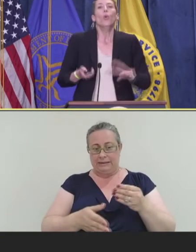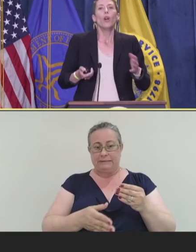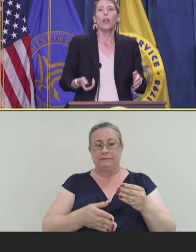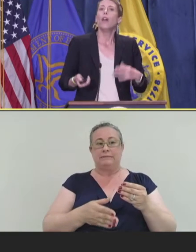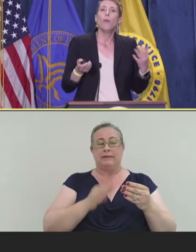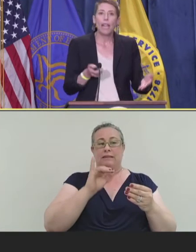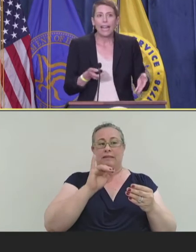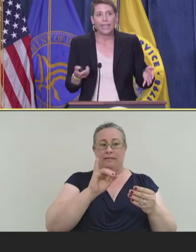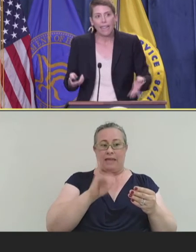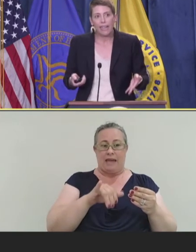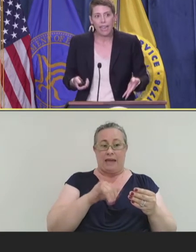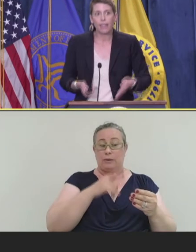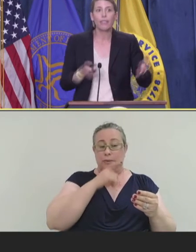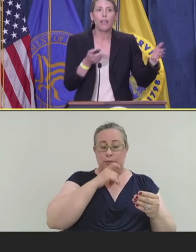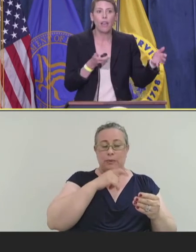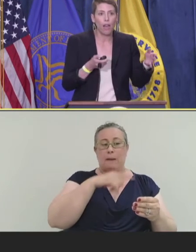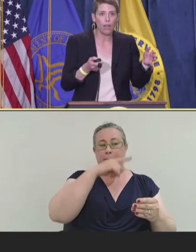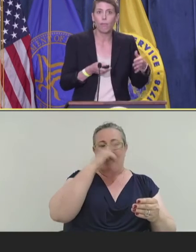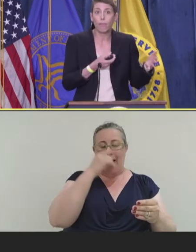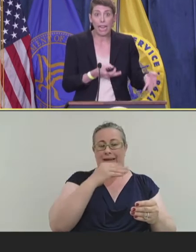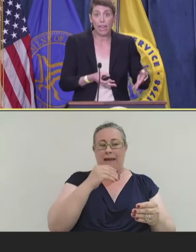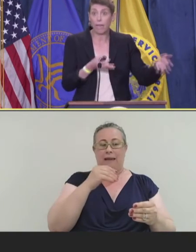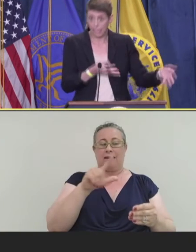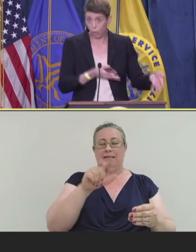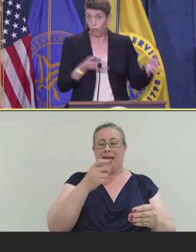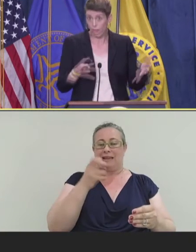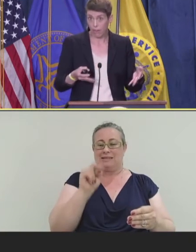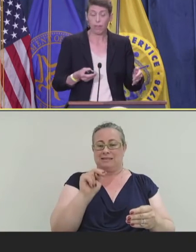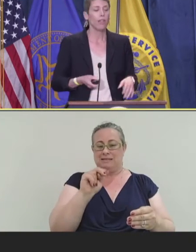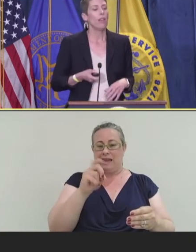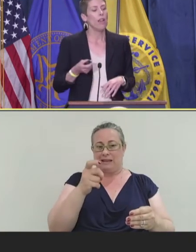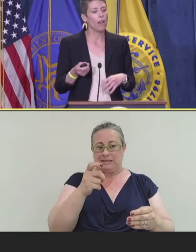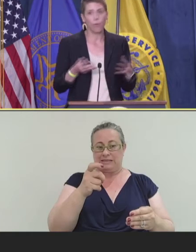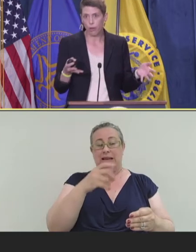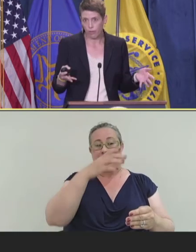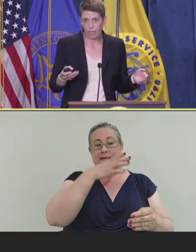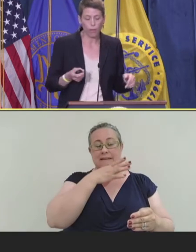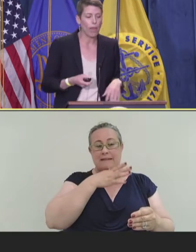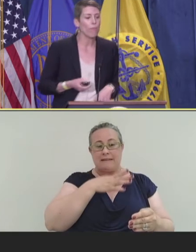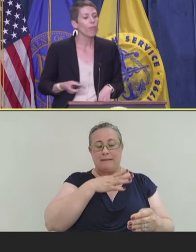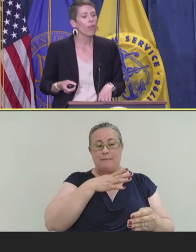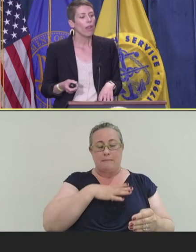were Black and Latinx, gay and bisexual men and other men who have sex with men,